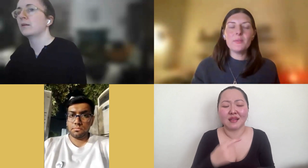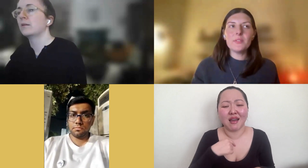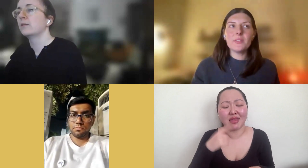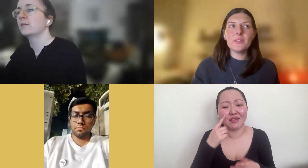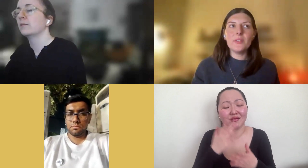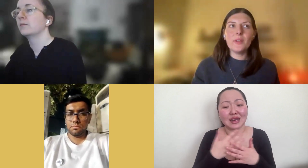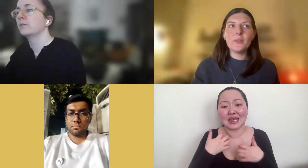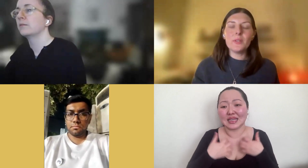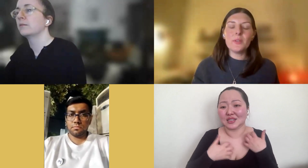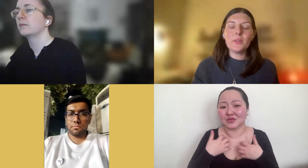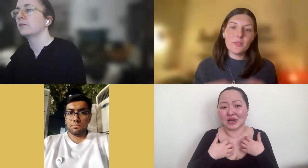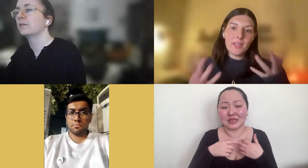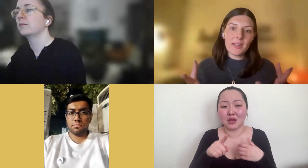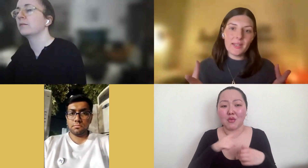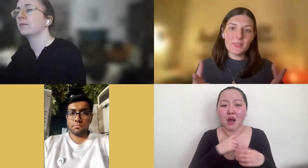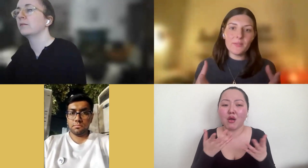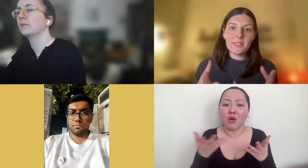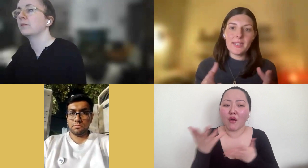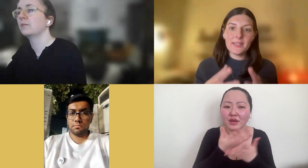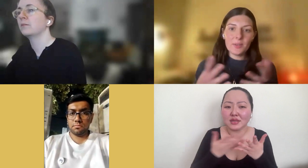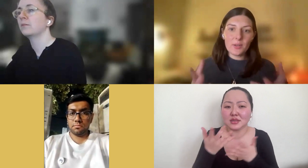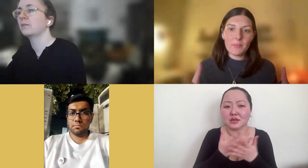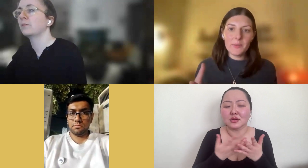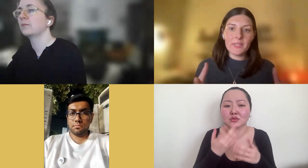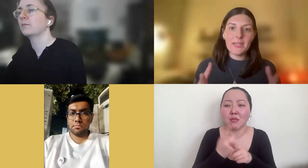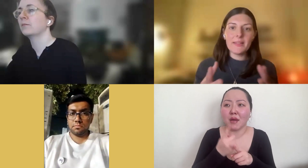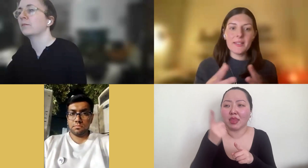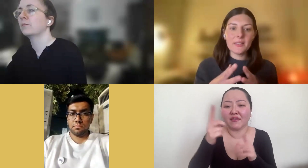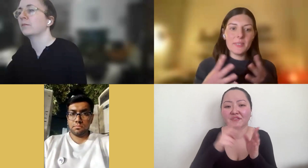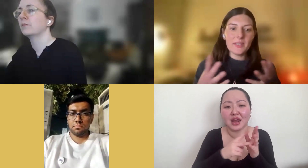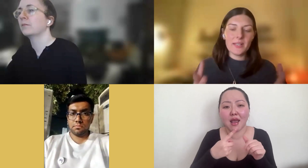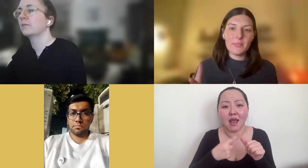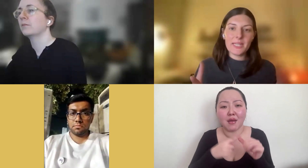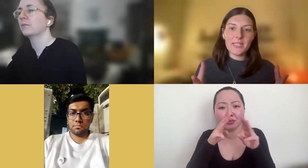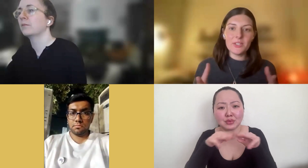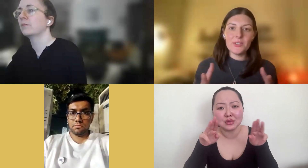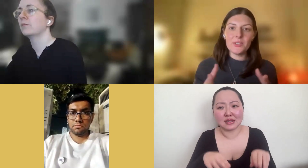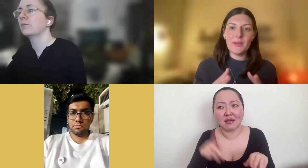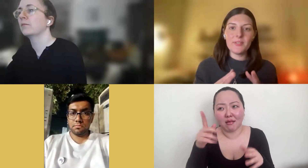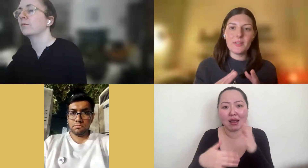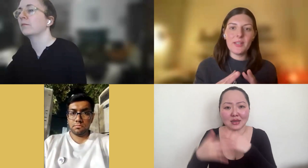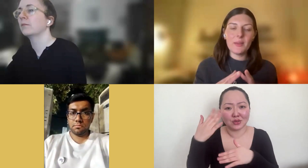around the V&A, obviously a historic building, there will be certain limitations and you have